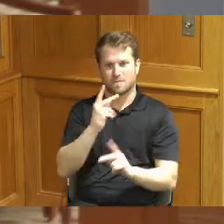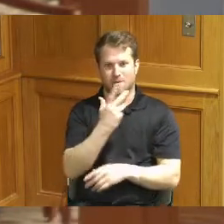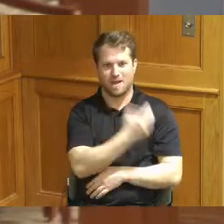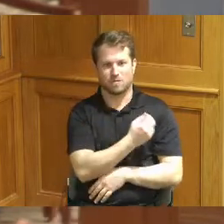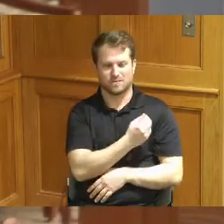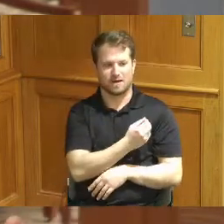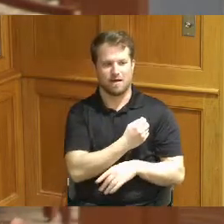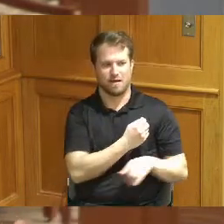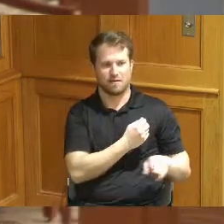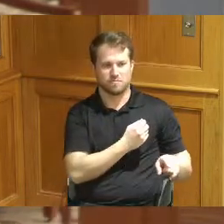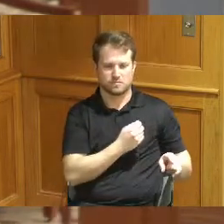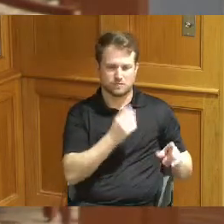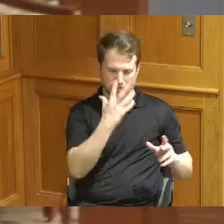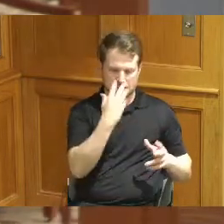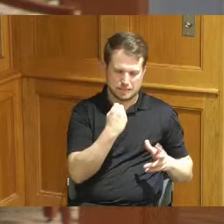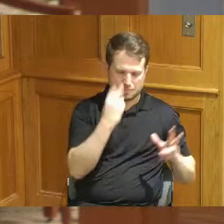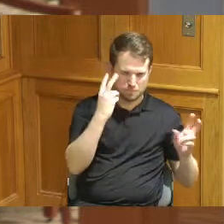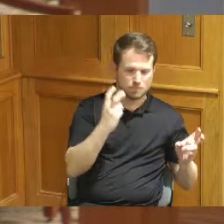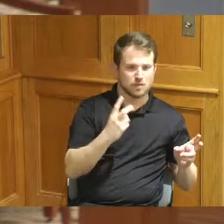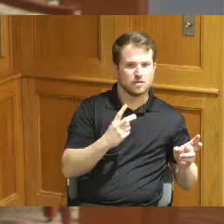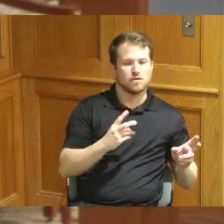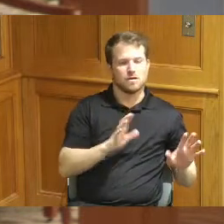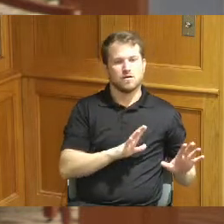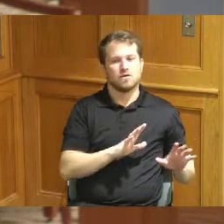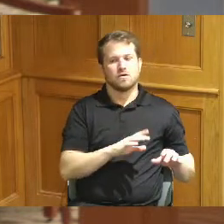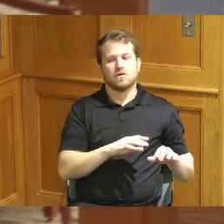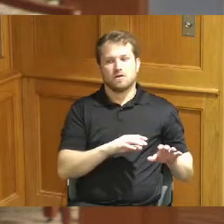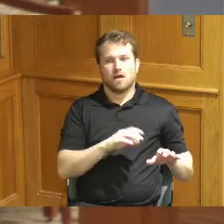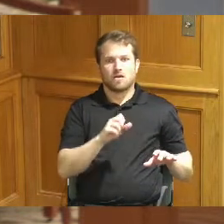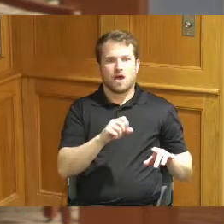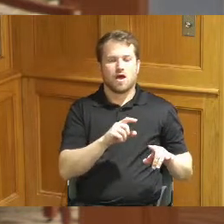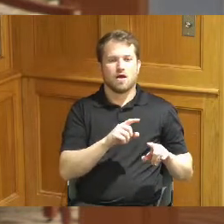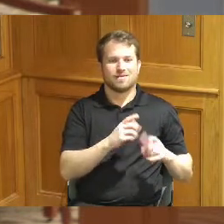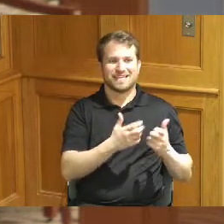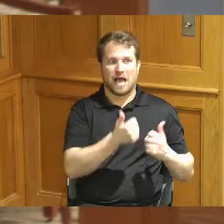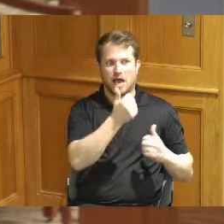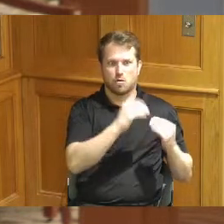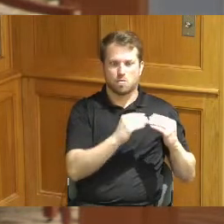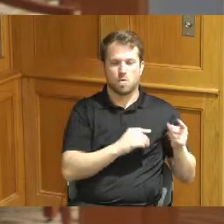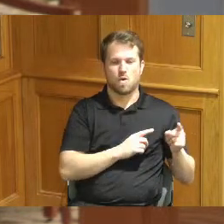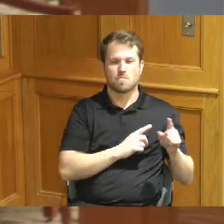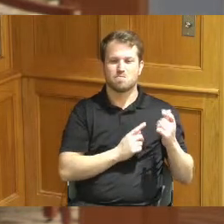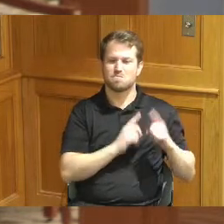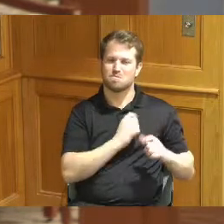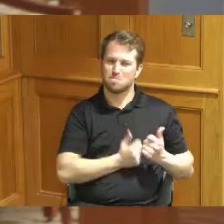among the average homeless population most people do not have those issues the number one cause of